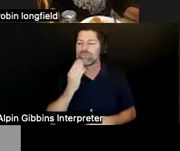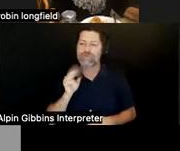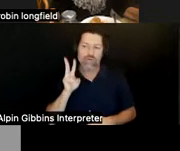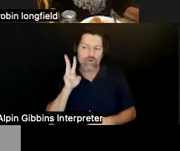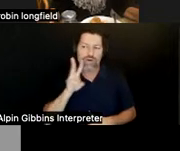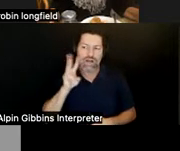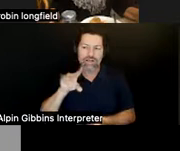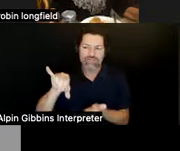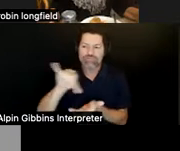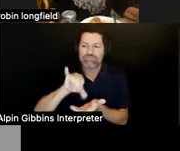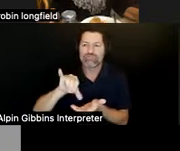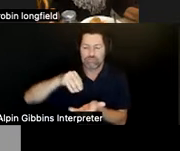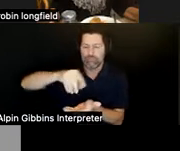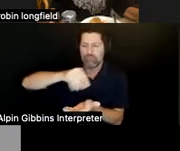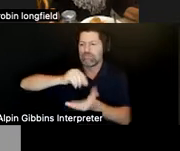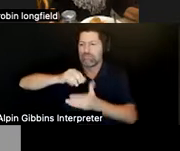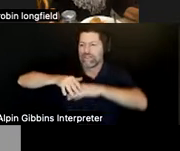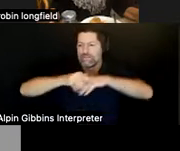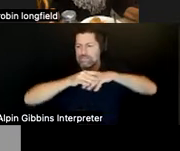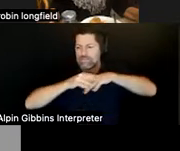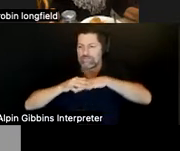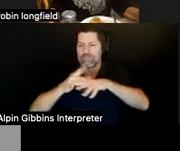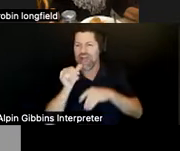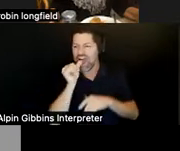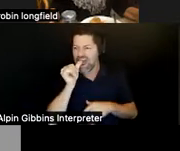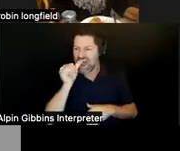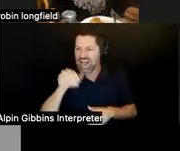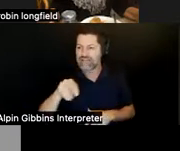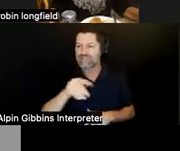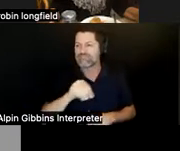and some cinnamon, and maybe some nuts like a